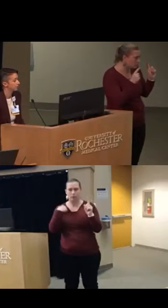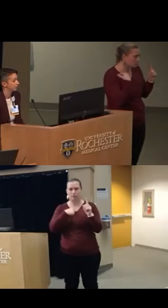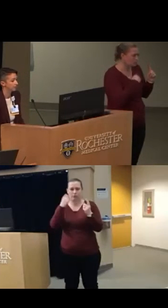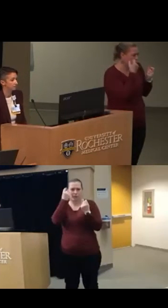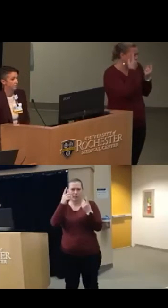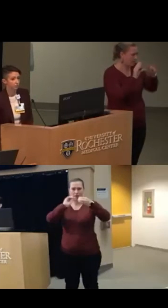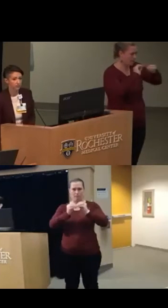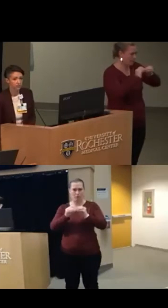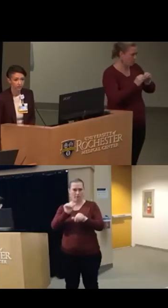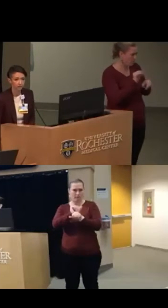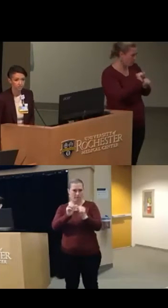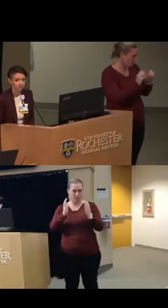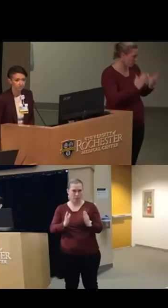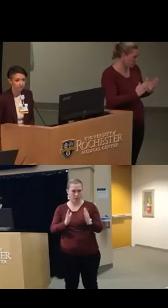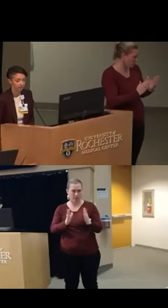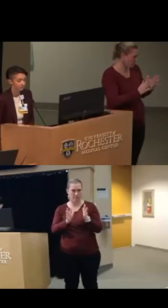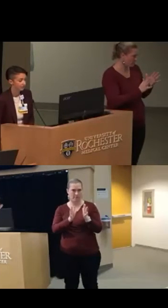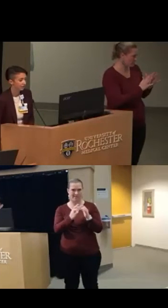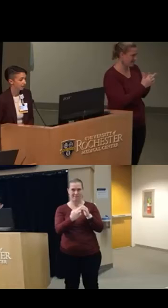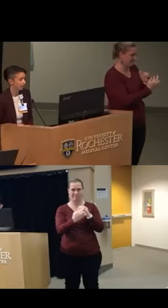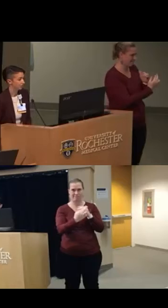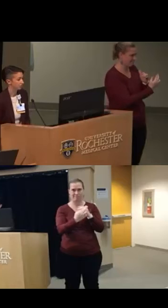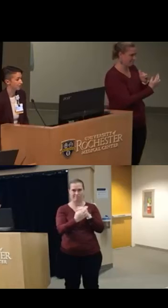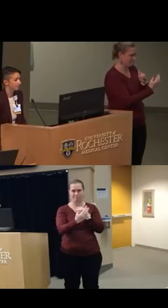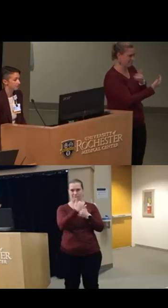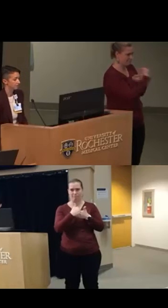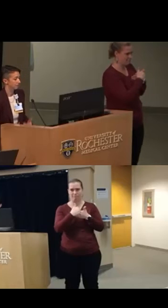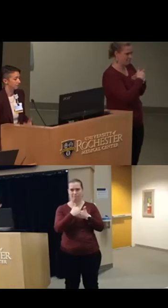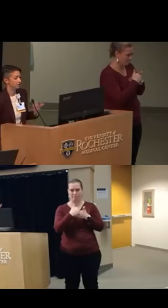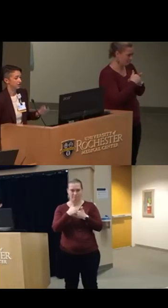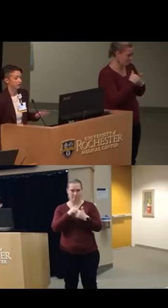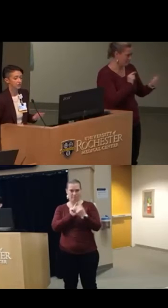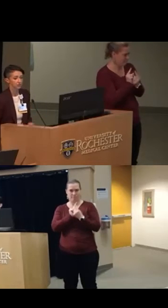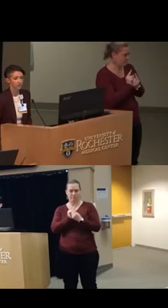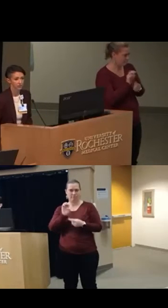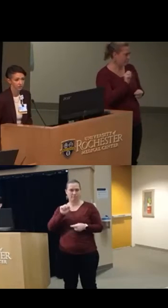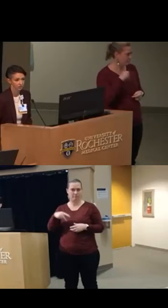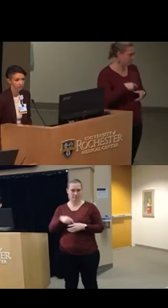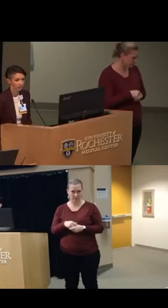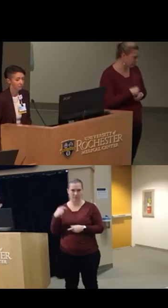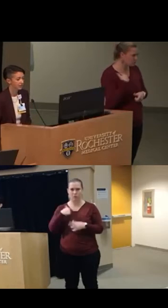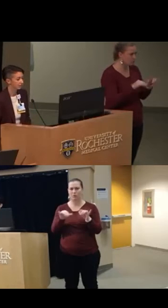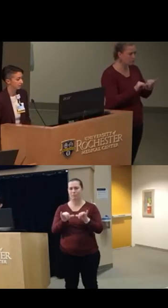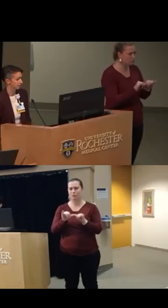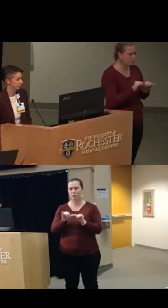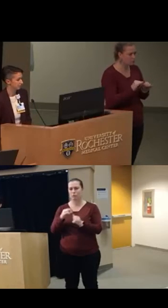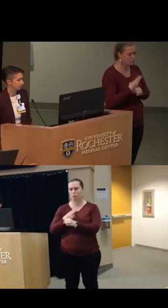employees that find their way to us okay and so we measure EAP utilization how many come to us